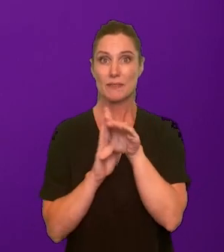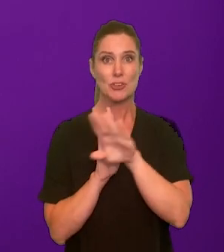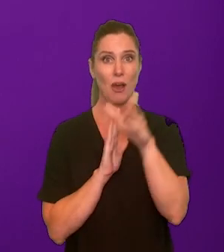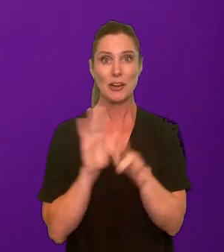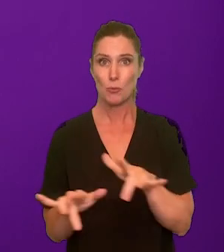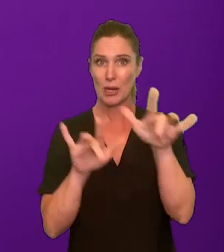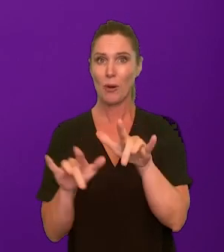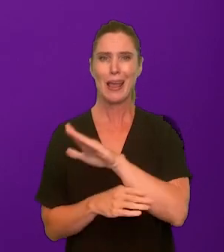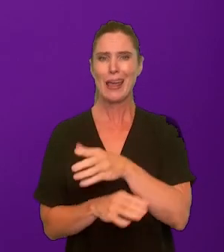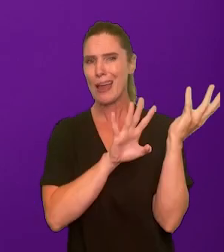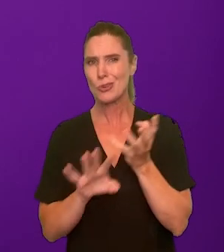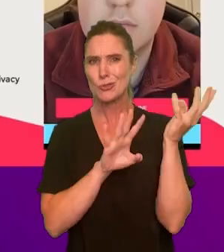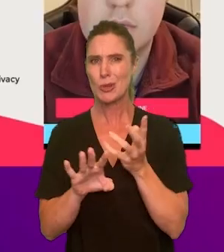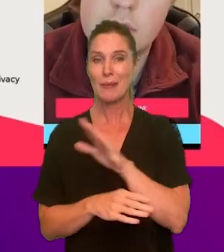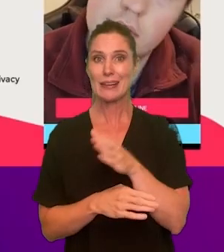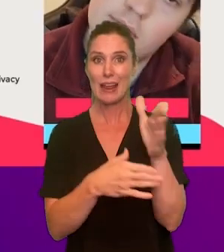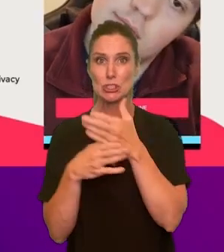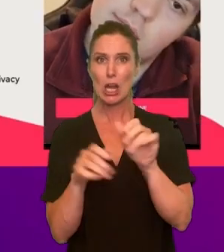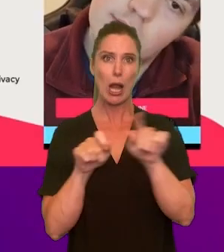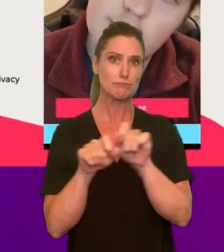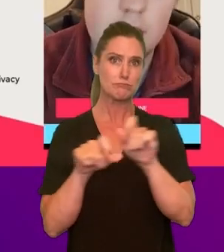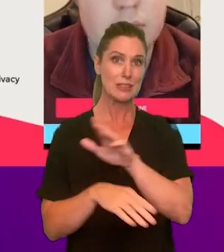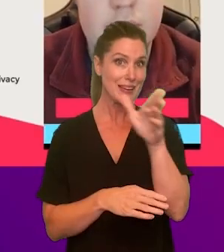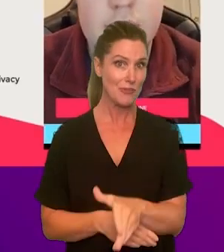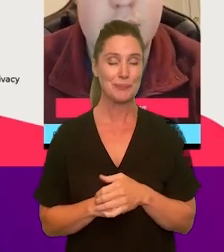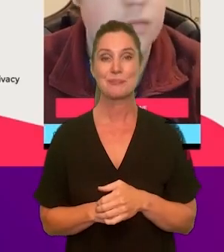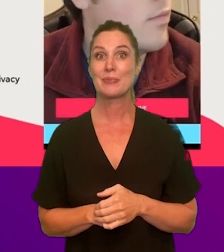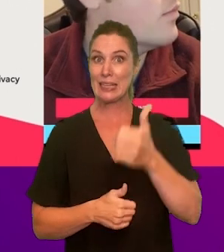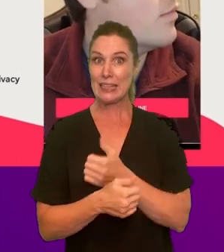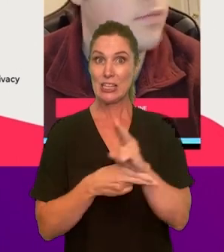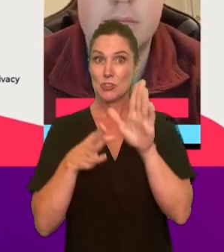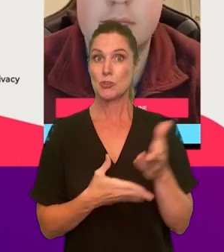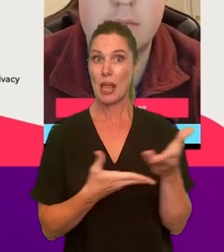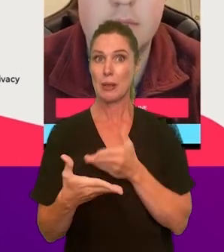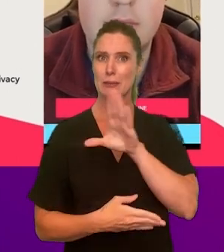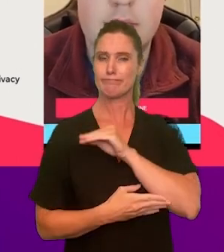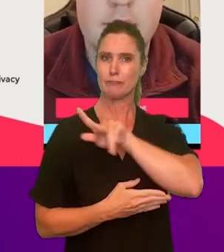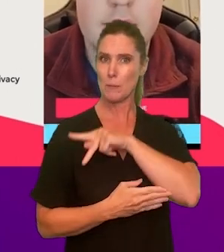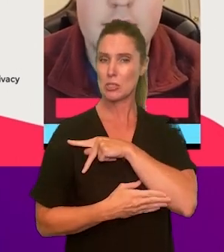and it's never shared beyond the device you're using. Finally, it allows each user to bring their personalised profiles and preferences